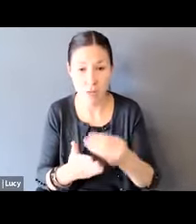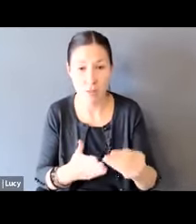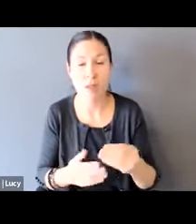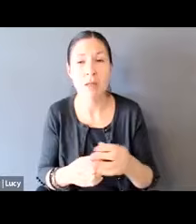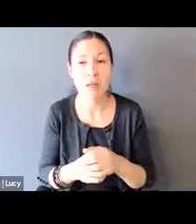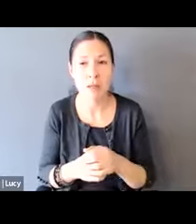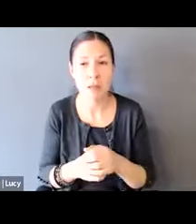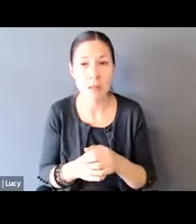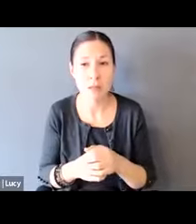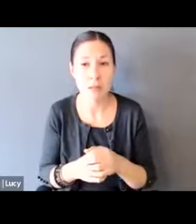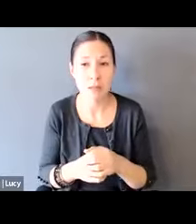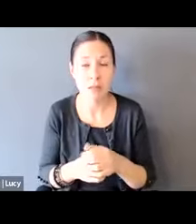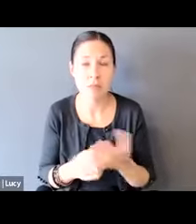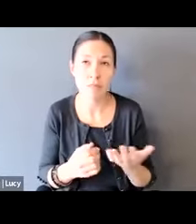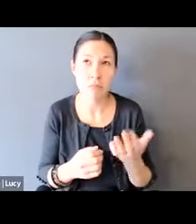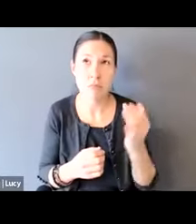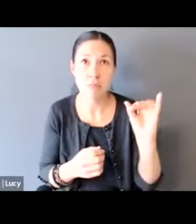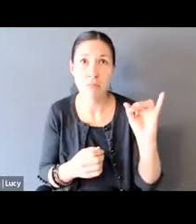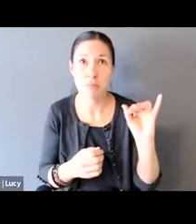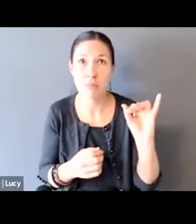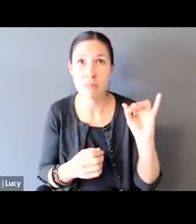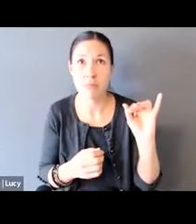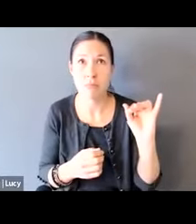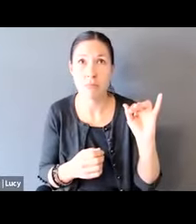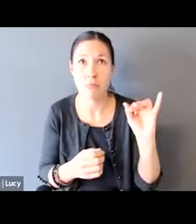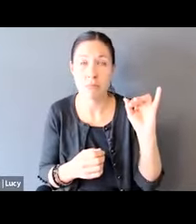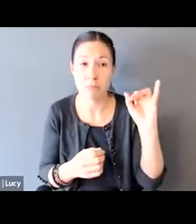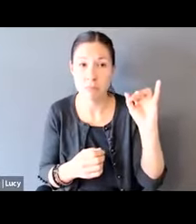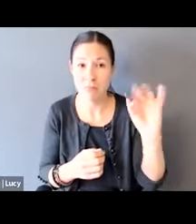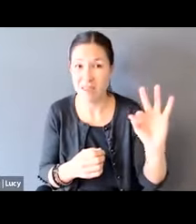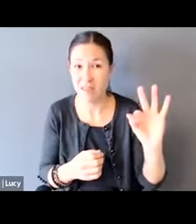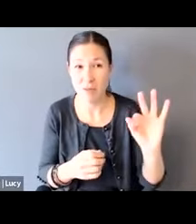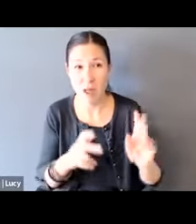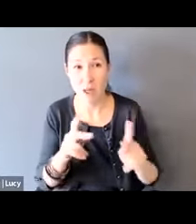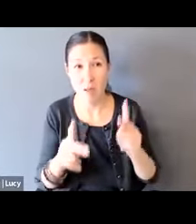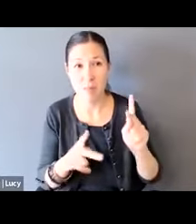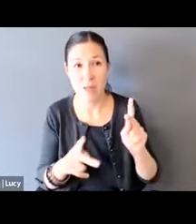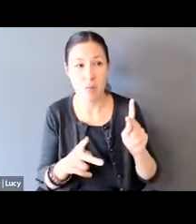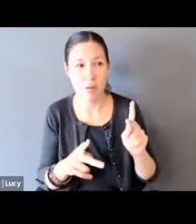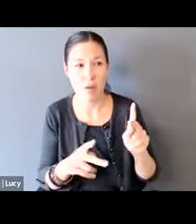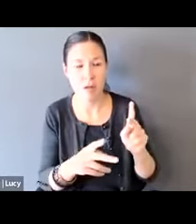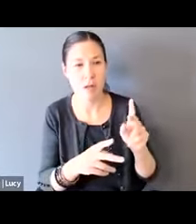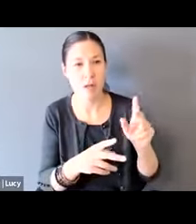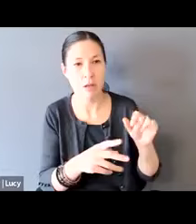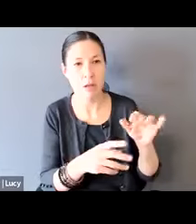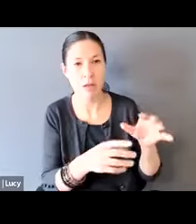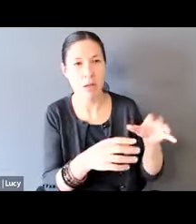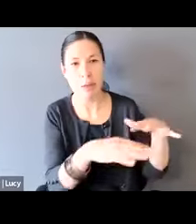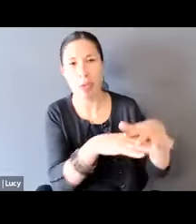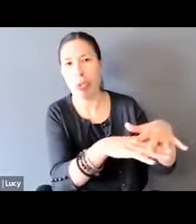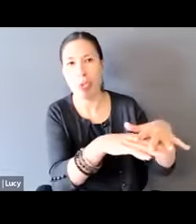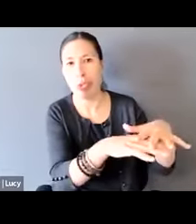case there are people by the part of the aisle where I want something, I can wait for people